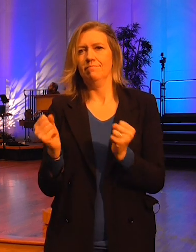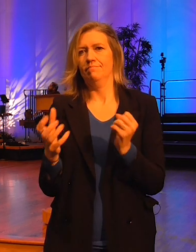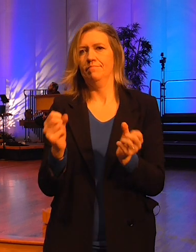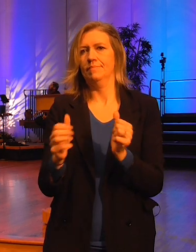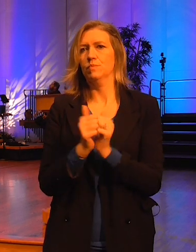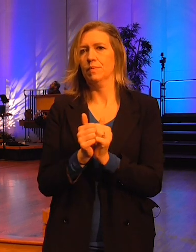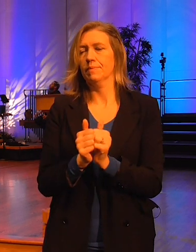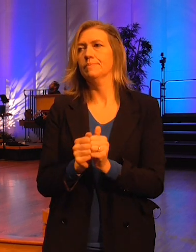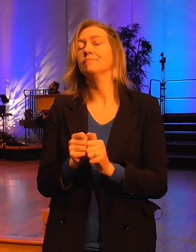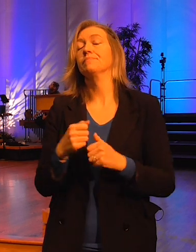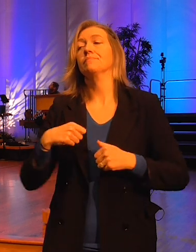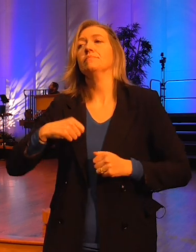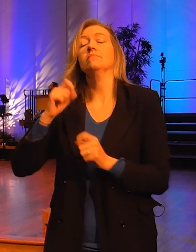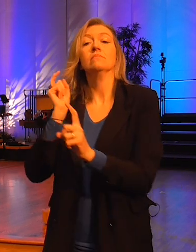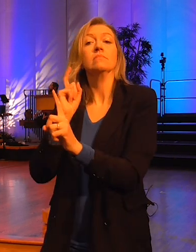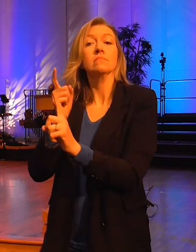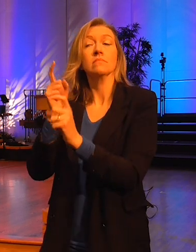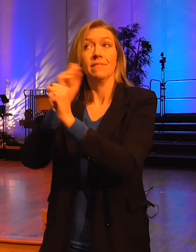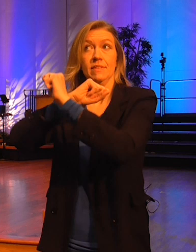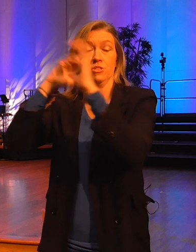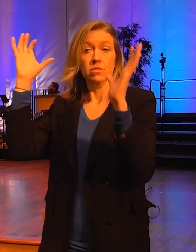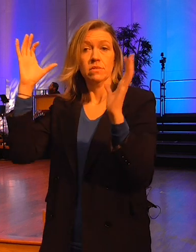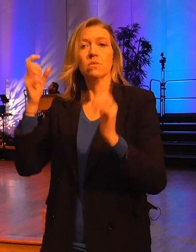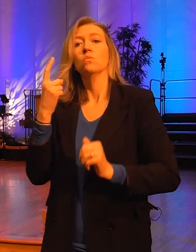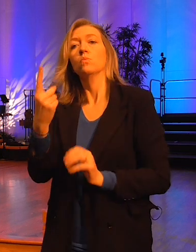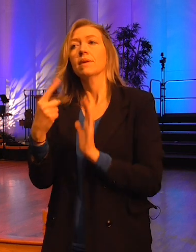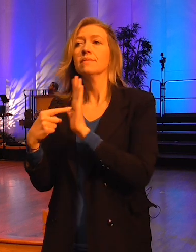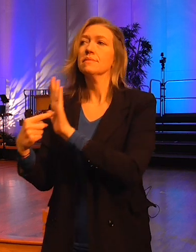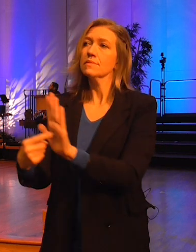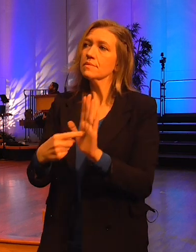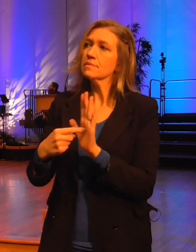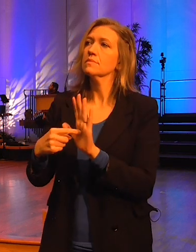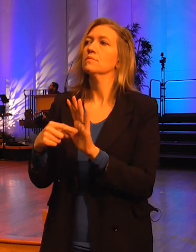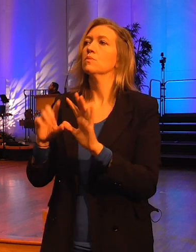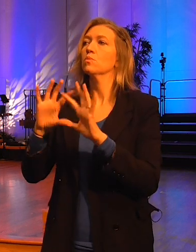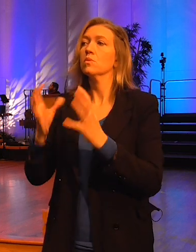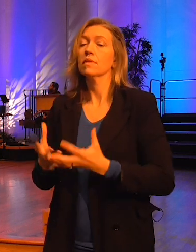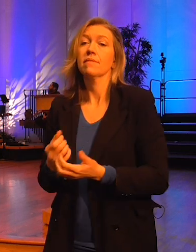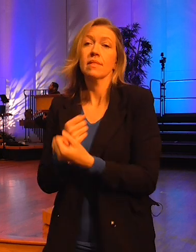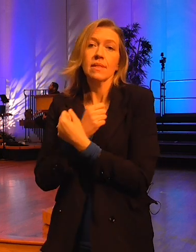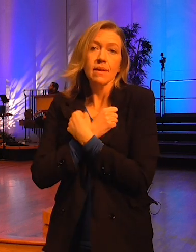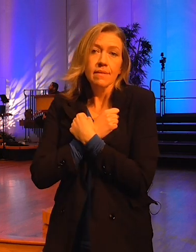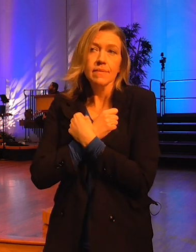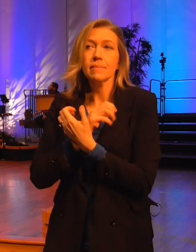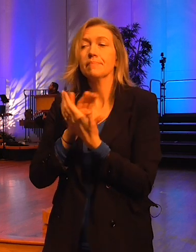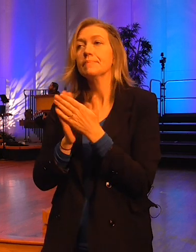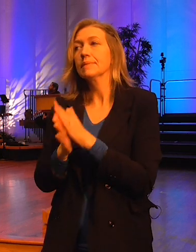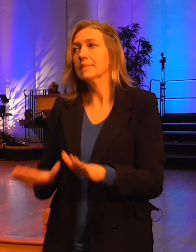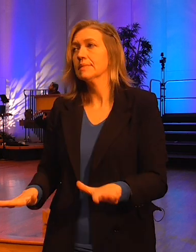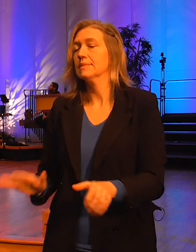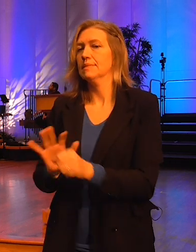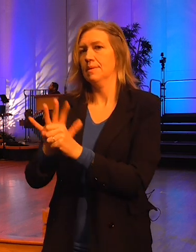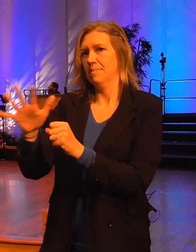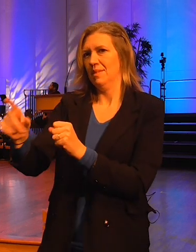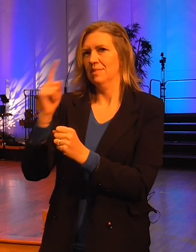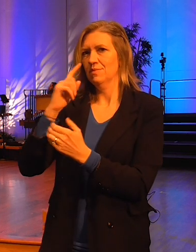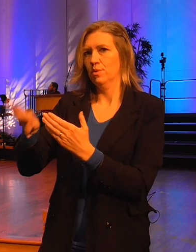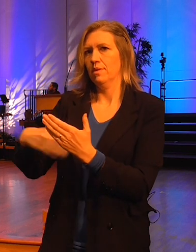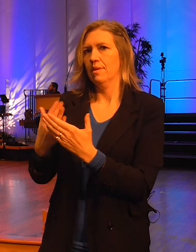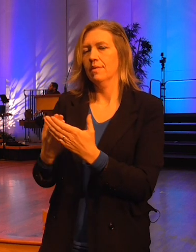like this our vision Oneness revealed a world of love peace and abundance for all and our mission